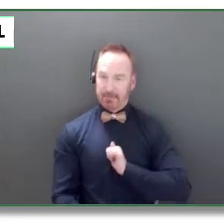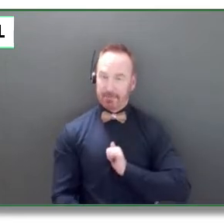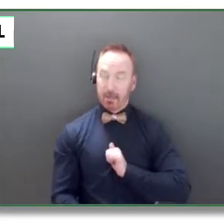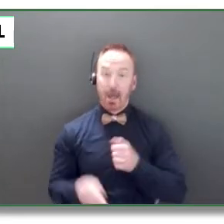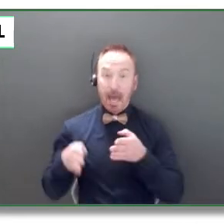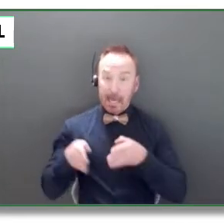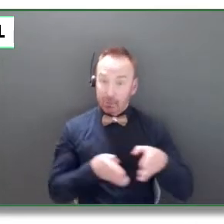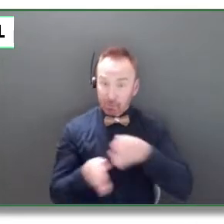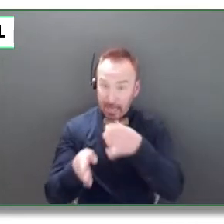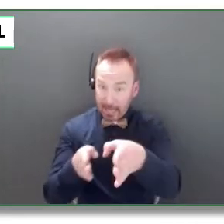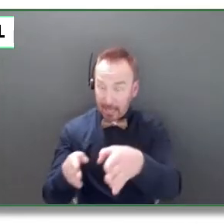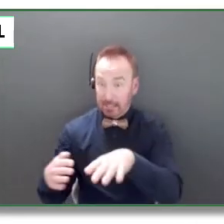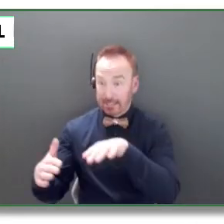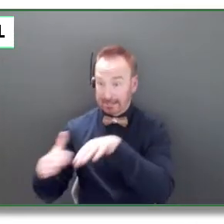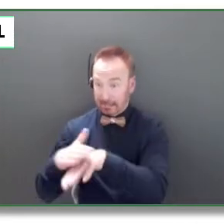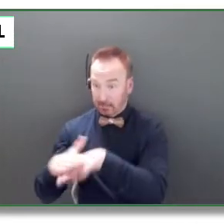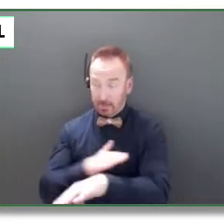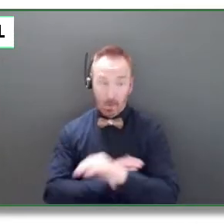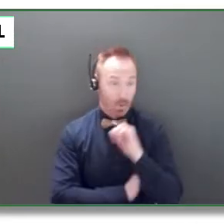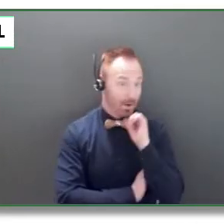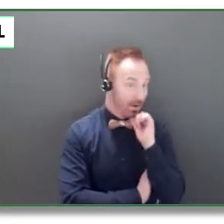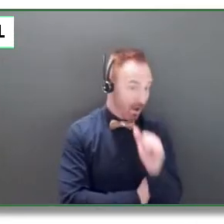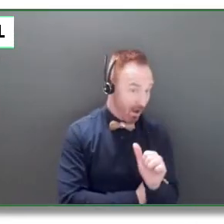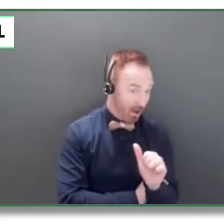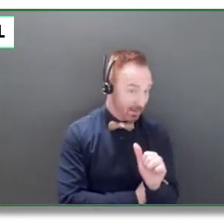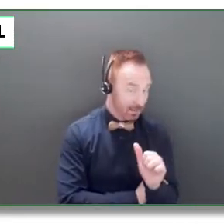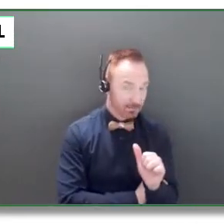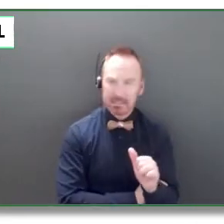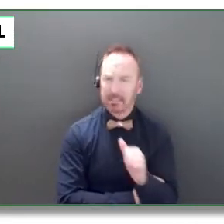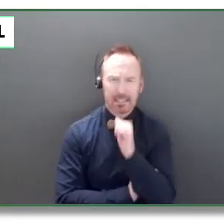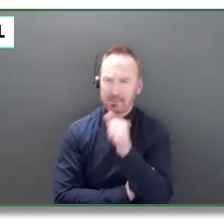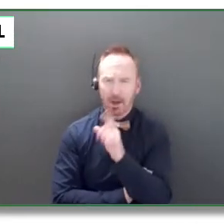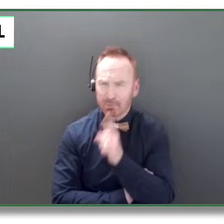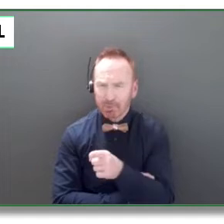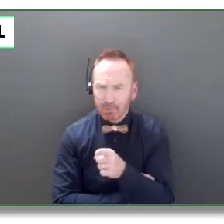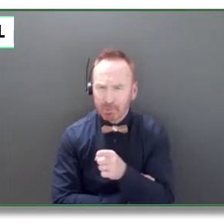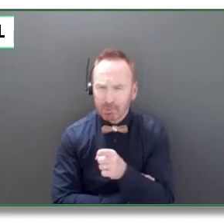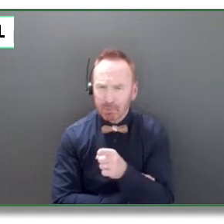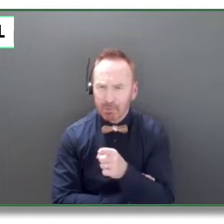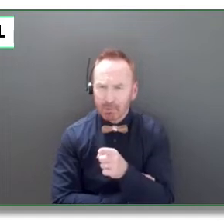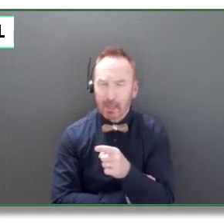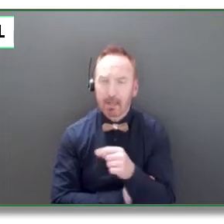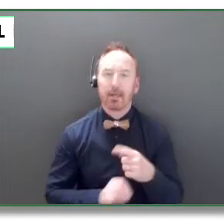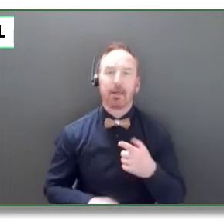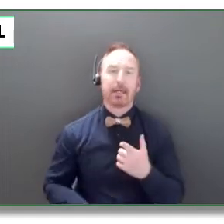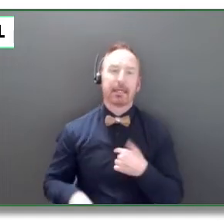is just simply not true. There's varying levels depending on what mobility. Like a